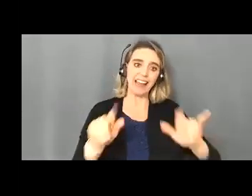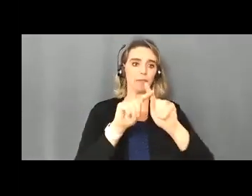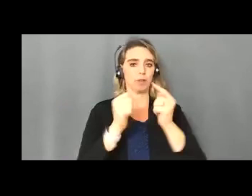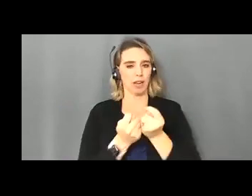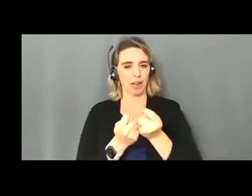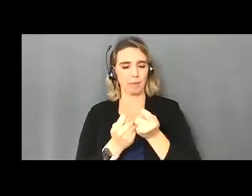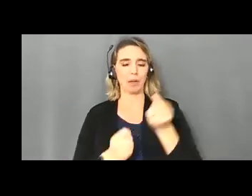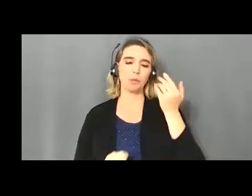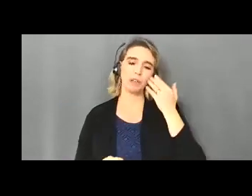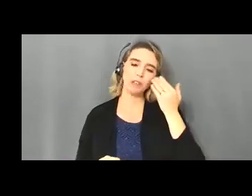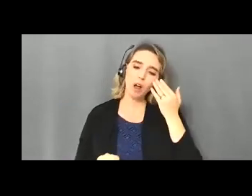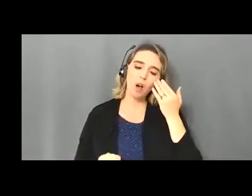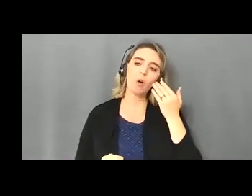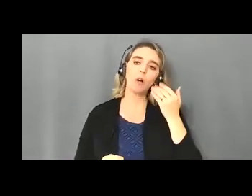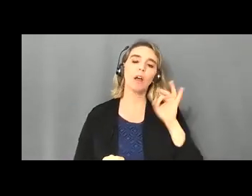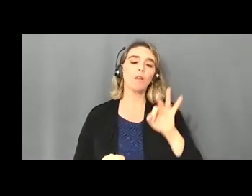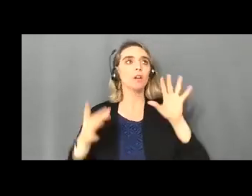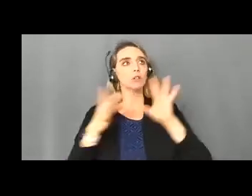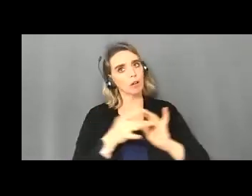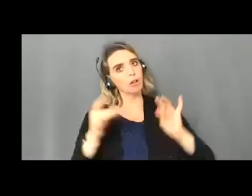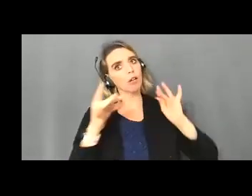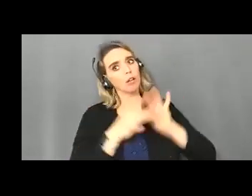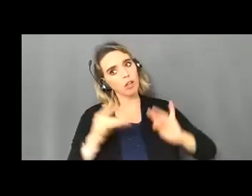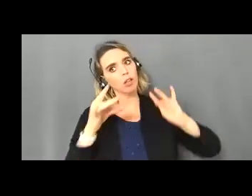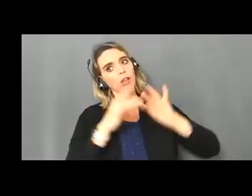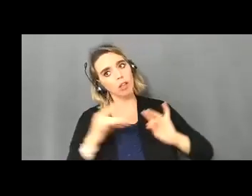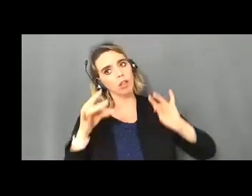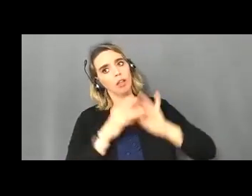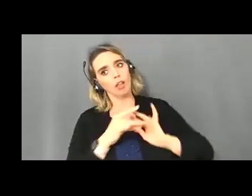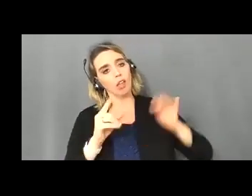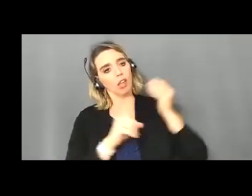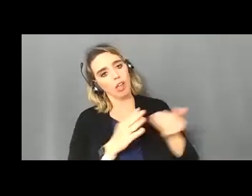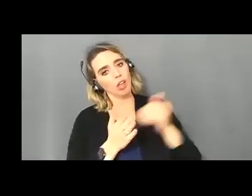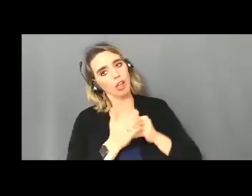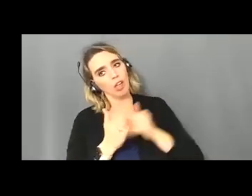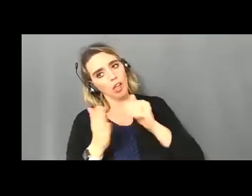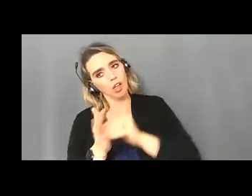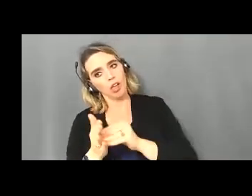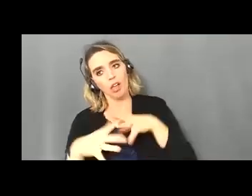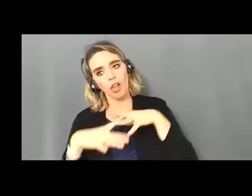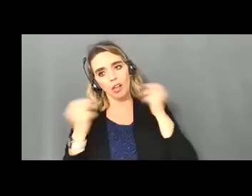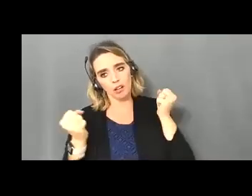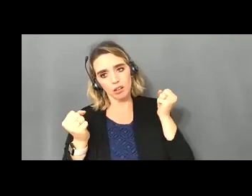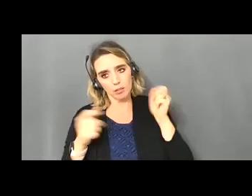if you have to keep telling your story again and again, and again, at some point you just stop.